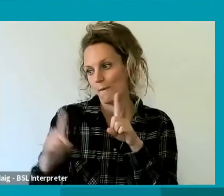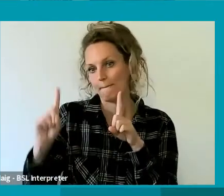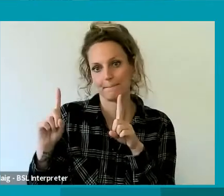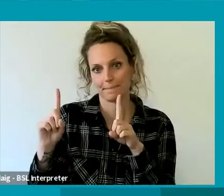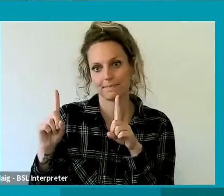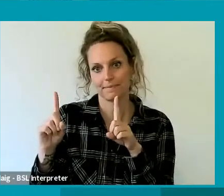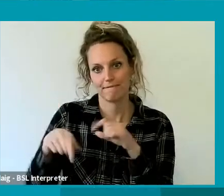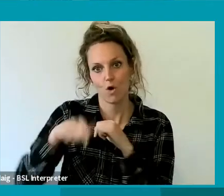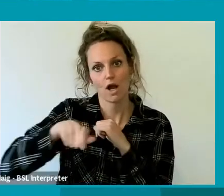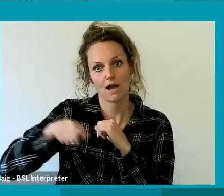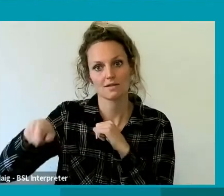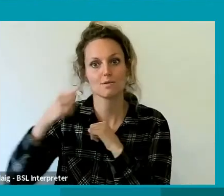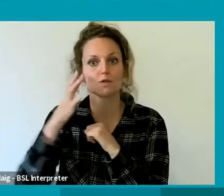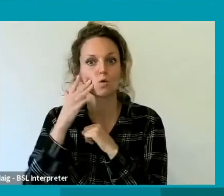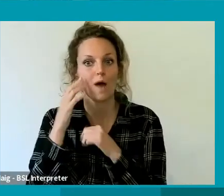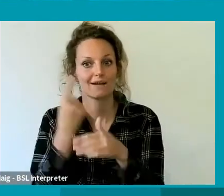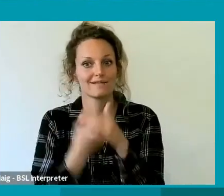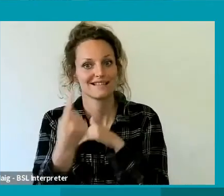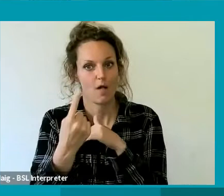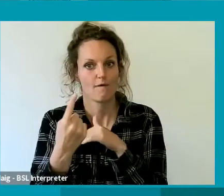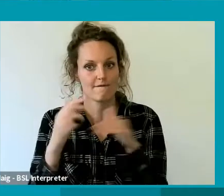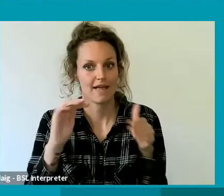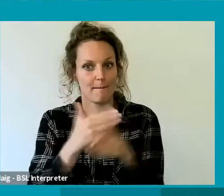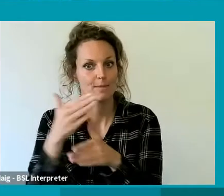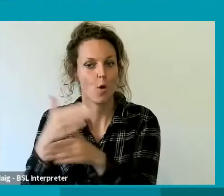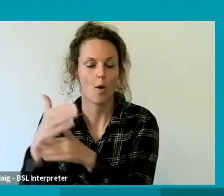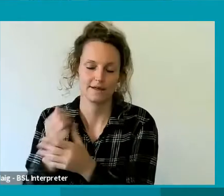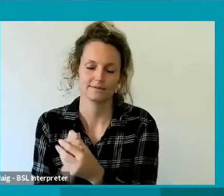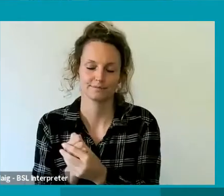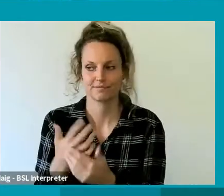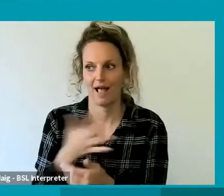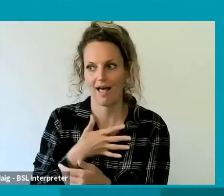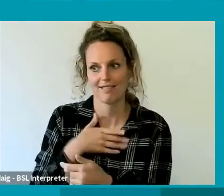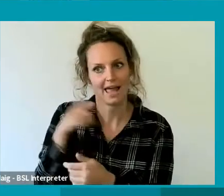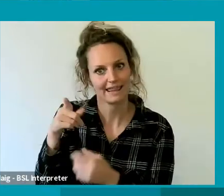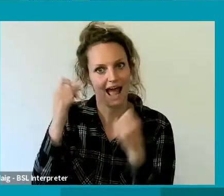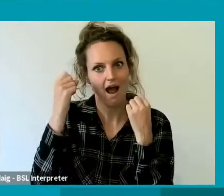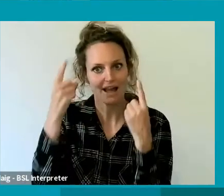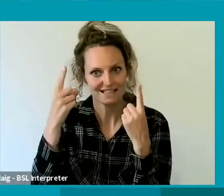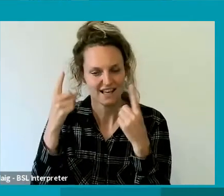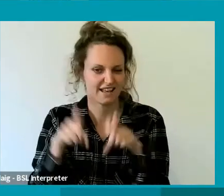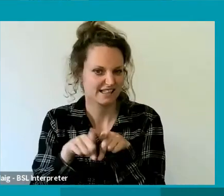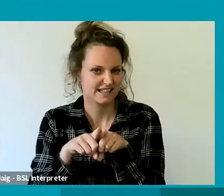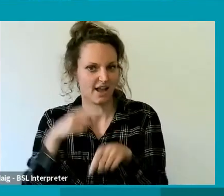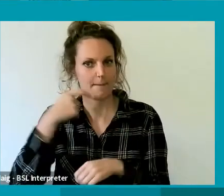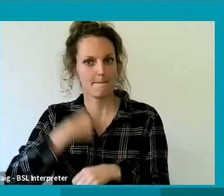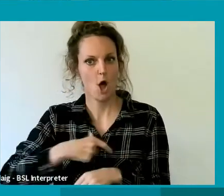if you're self employed. I love that whole idea of a personal avatar. Fantastic, brilliant. That's really, really,